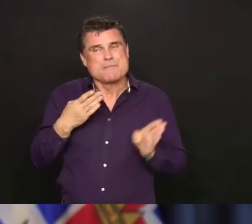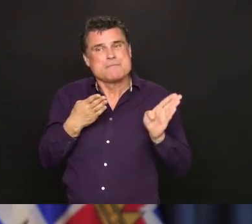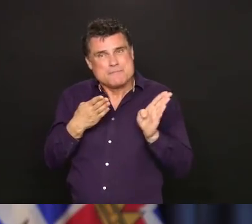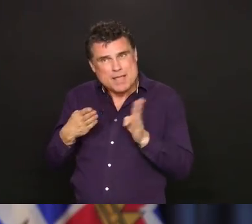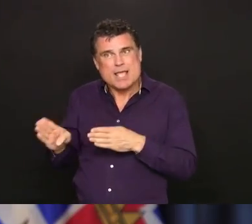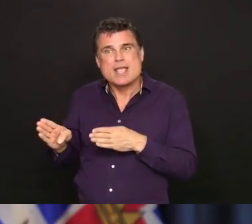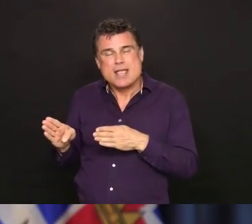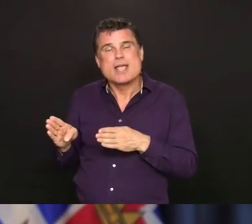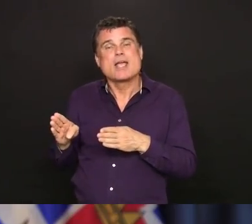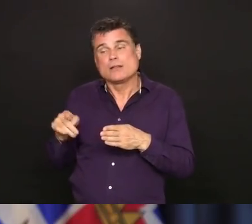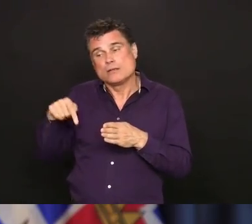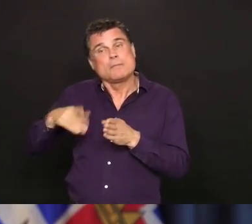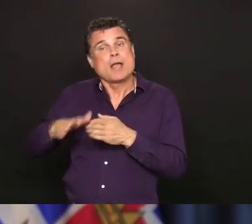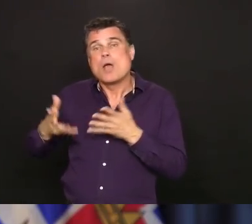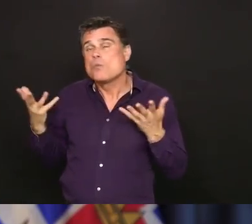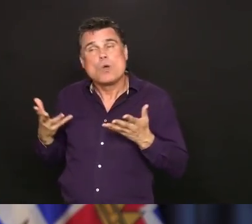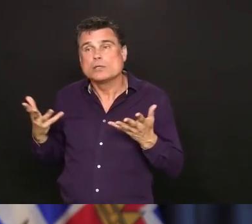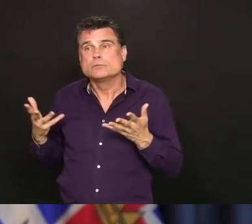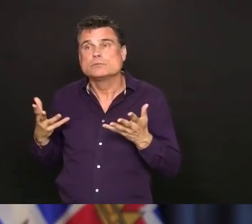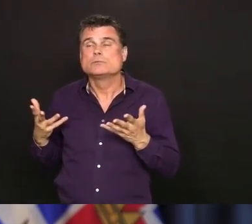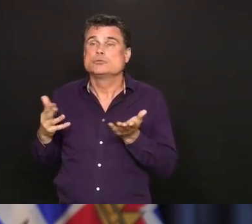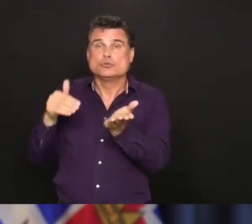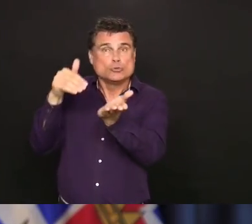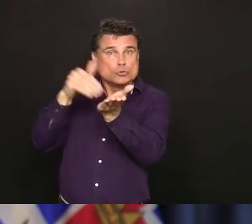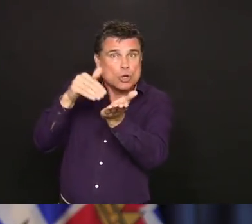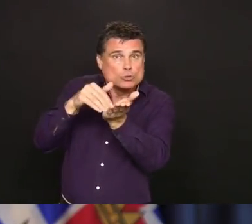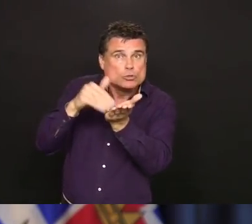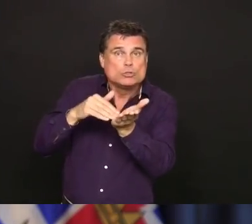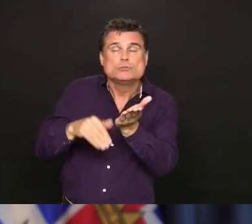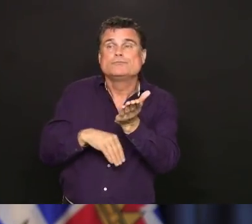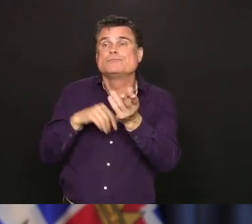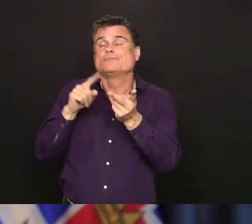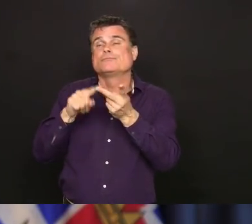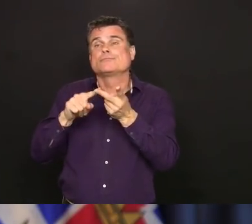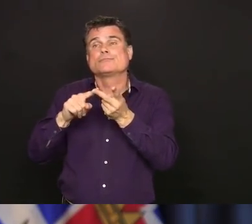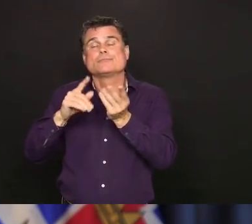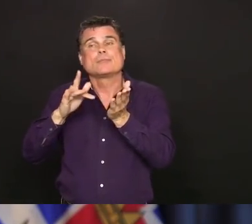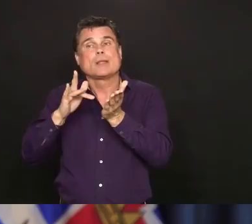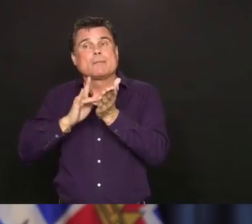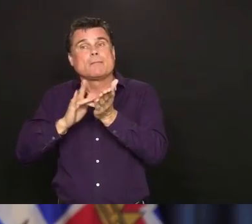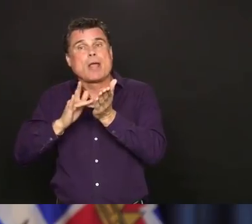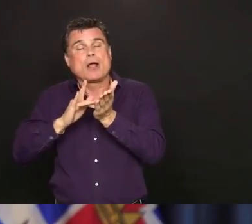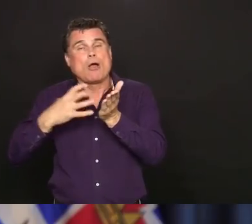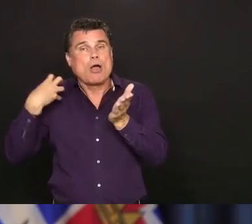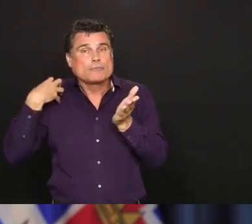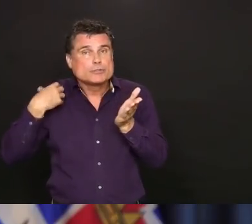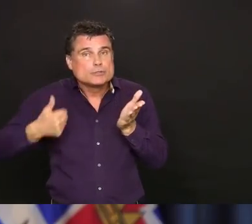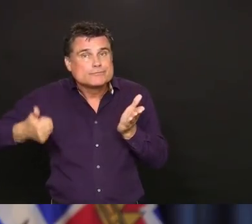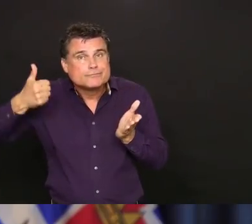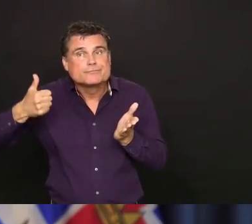It involves a lot of health care professionals but also patients and talking to those patients about their circumstances.